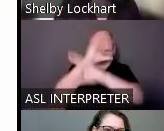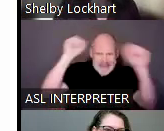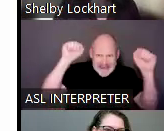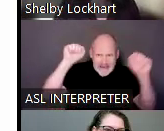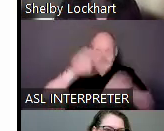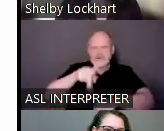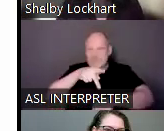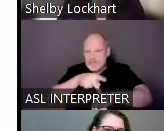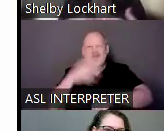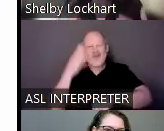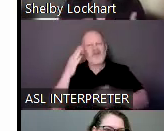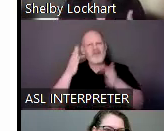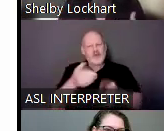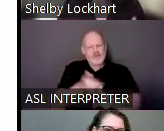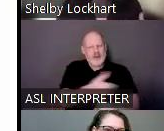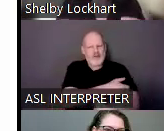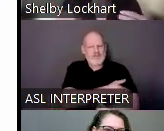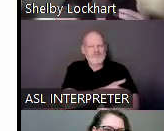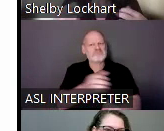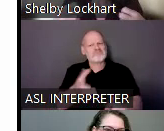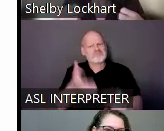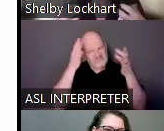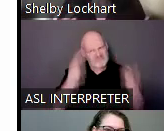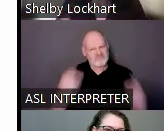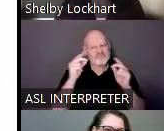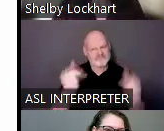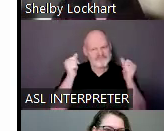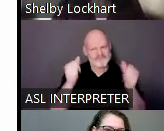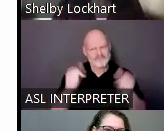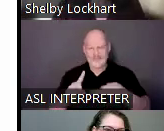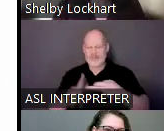the spot. You want systems thinker, and again, you just want people who